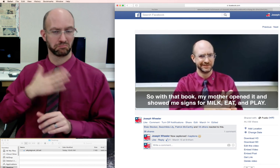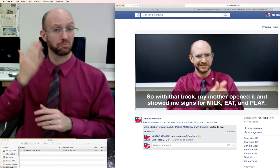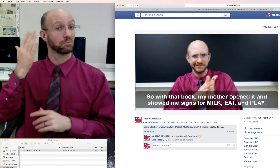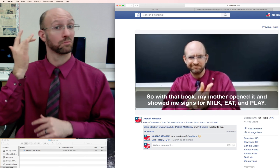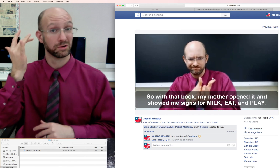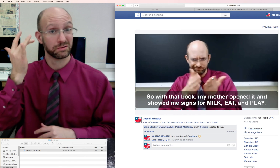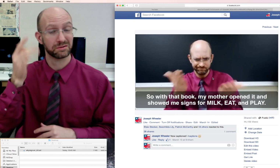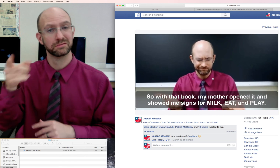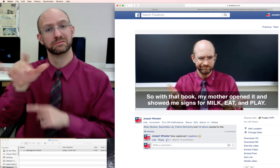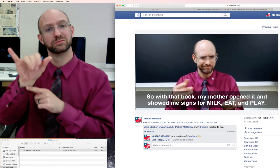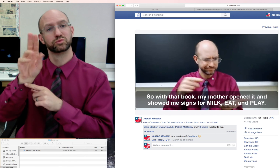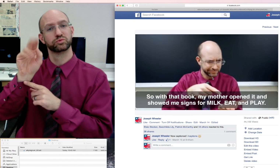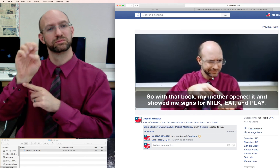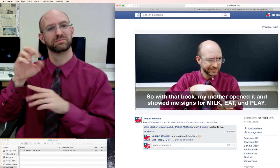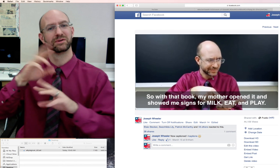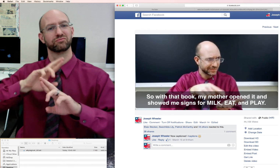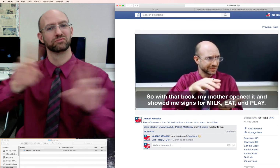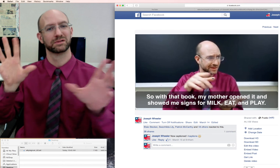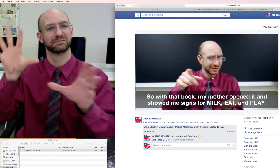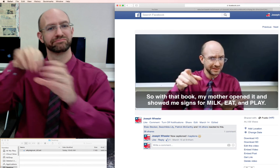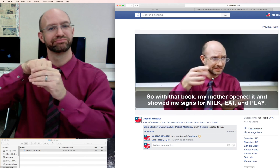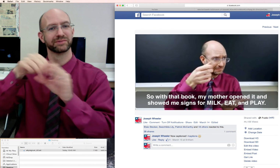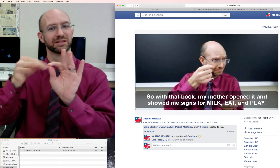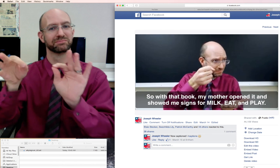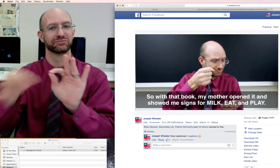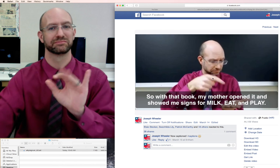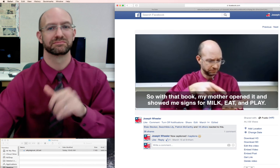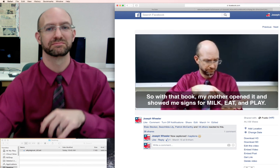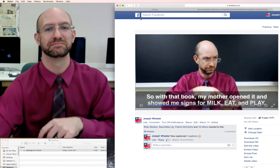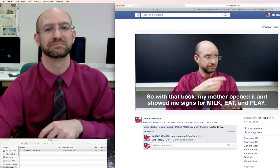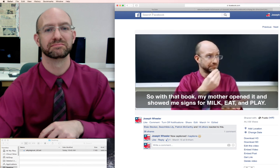because YouTube has the built-in caption creator.